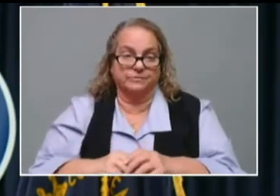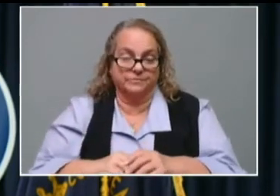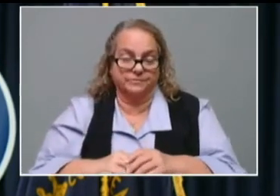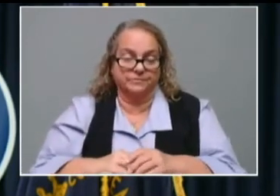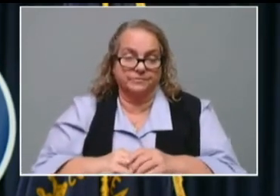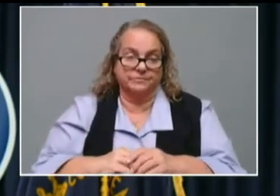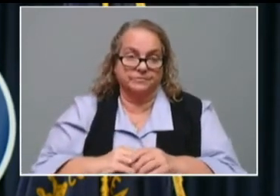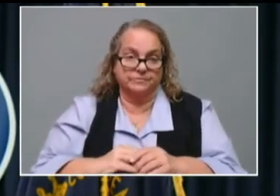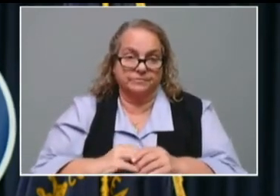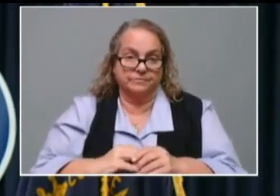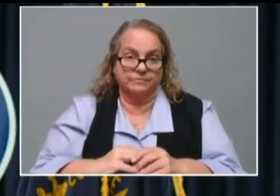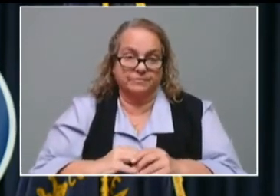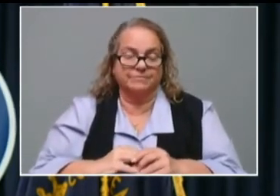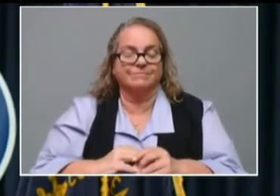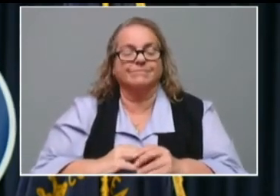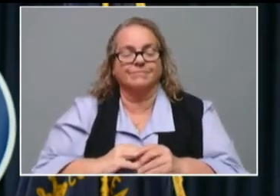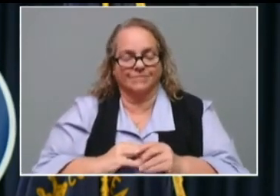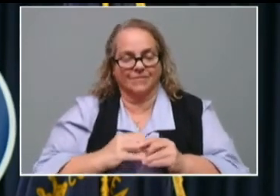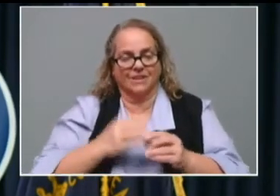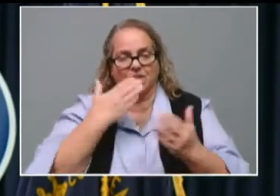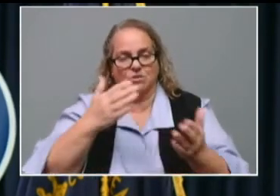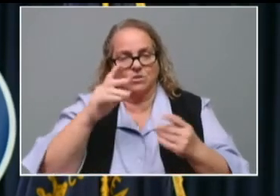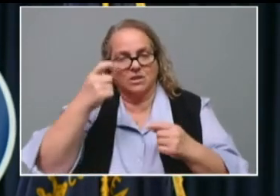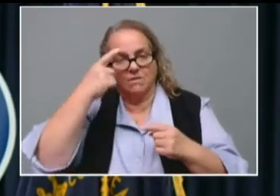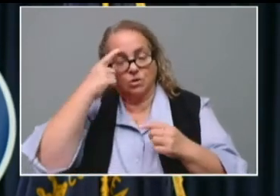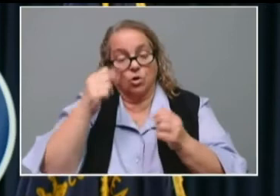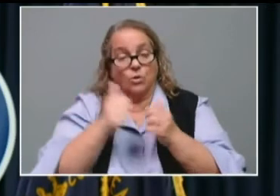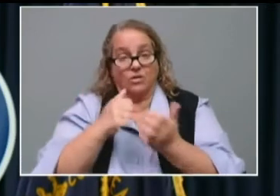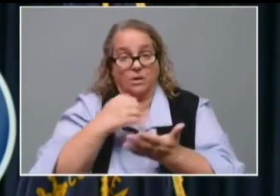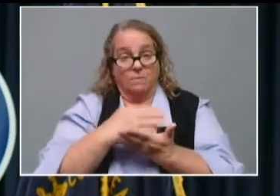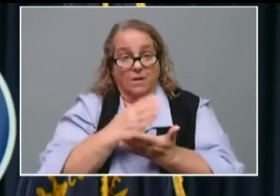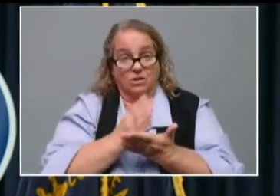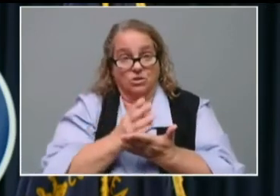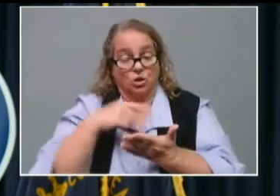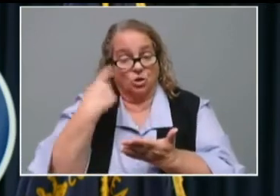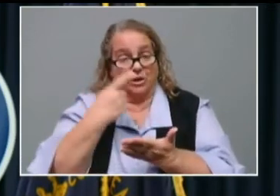Governor with the budget presumably looking better. Um, do you have any